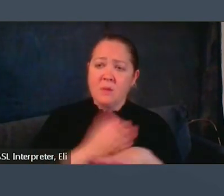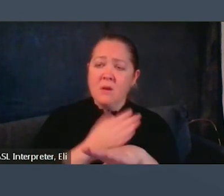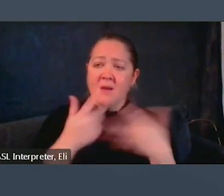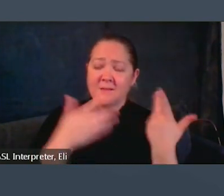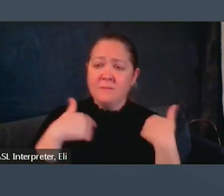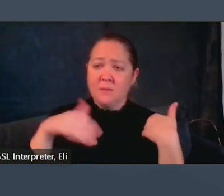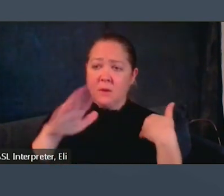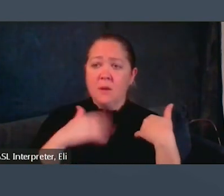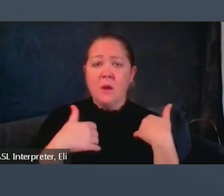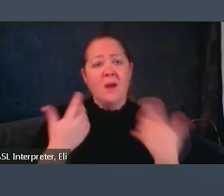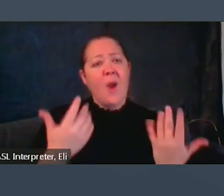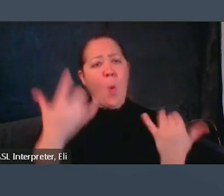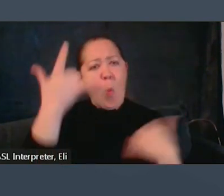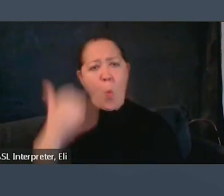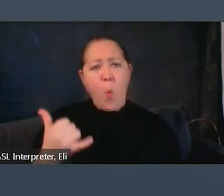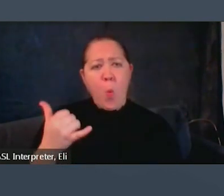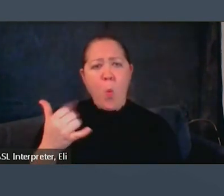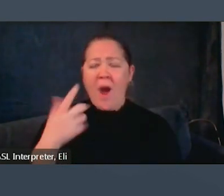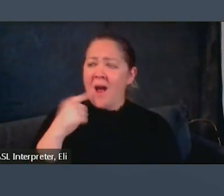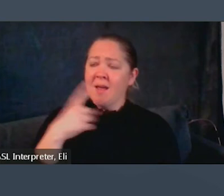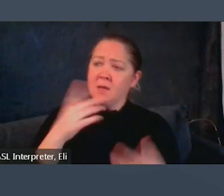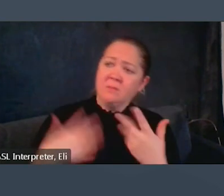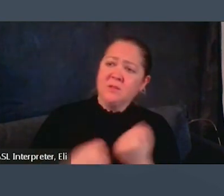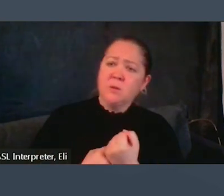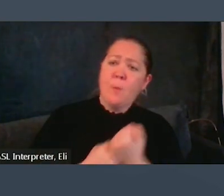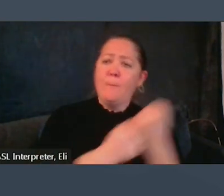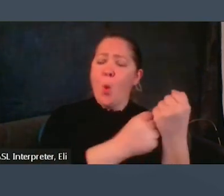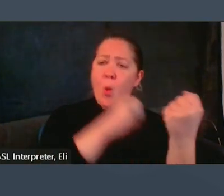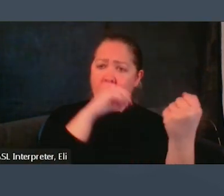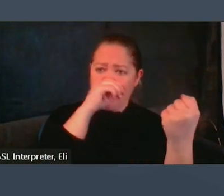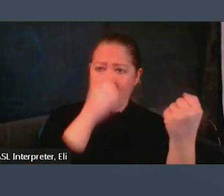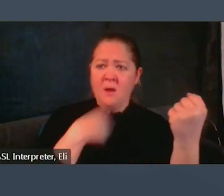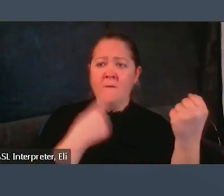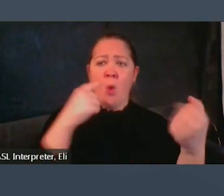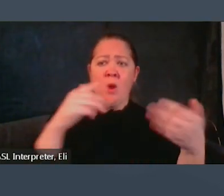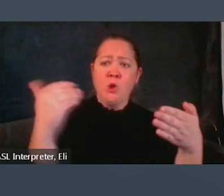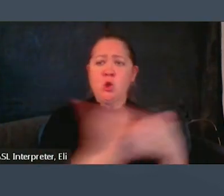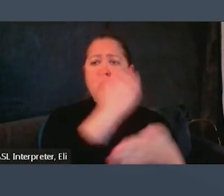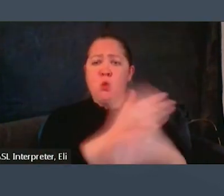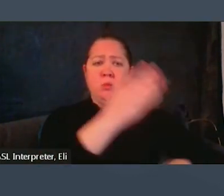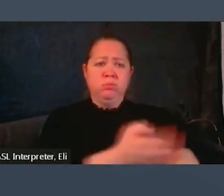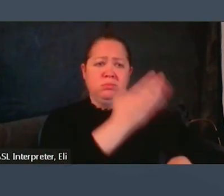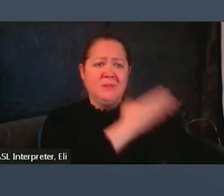especially when you haven't given proper notice to us where to propose plans shared with the local leaders of